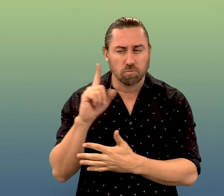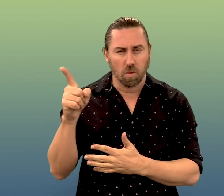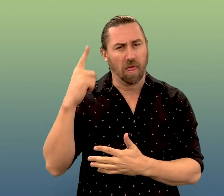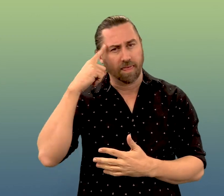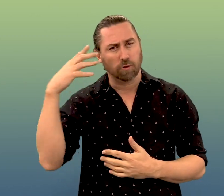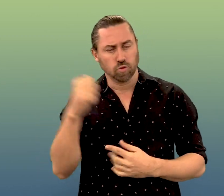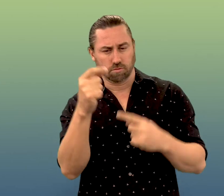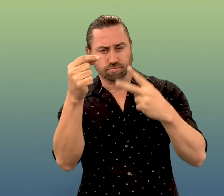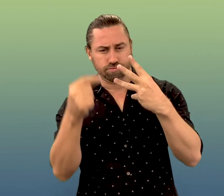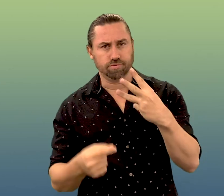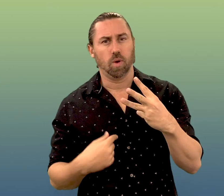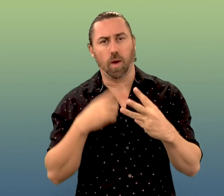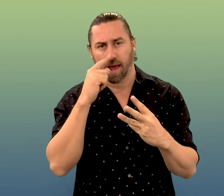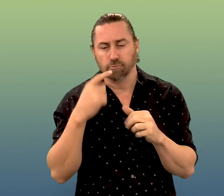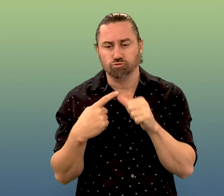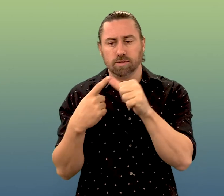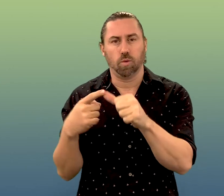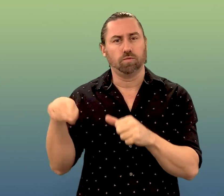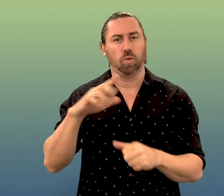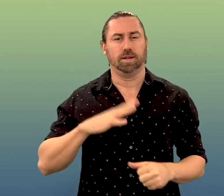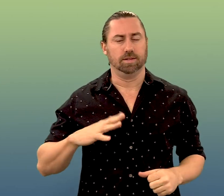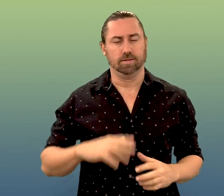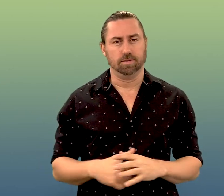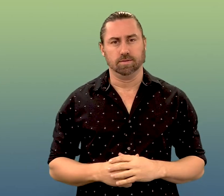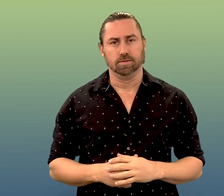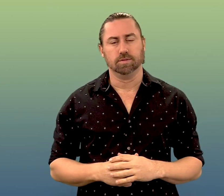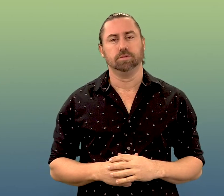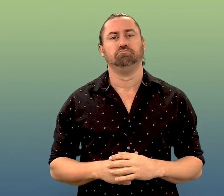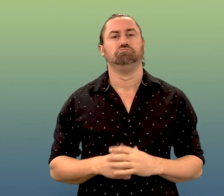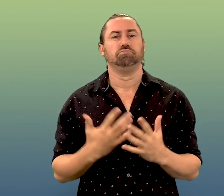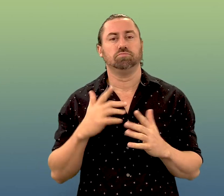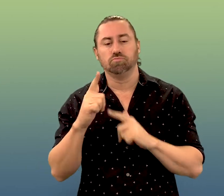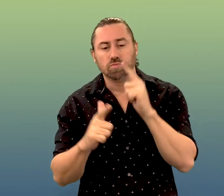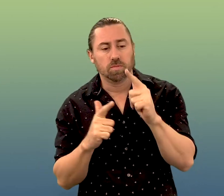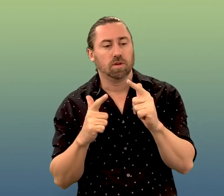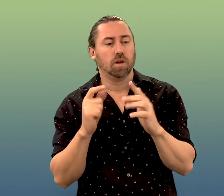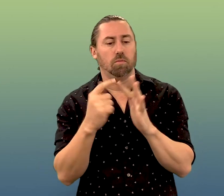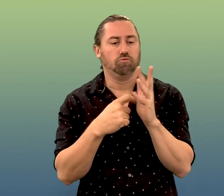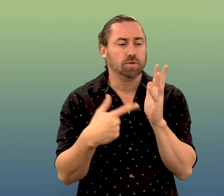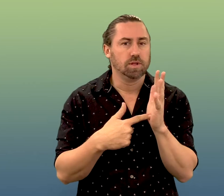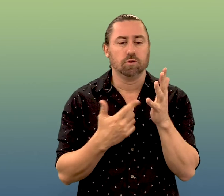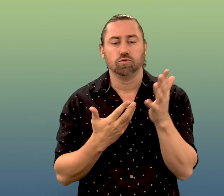to better respond to expectations and needs. TMR transport products, services,